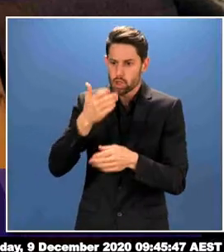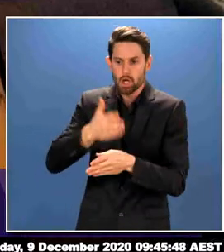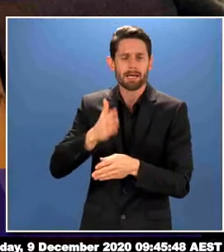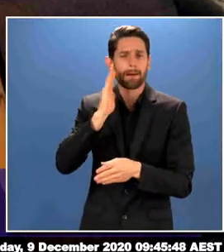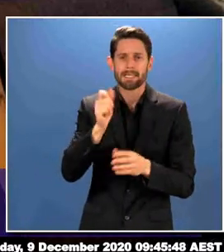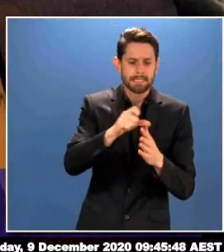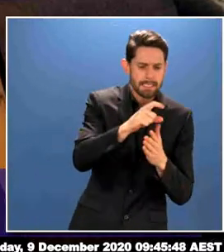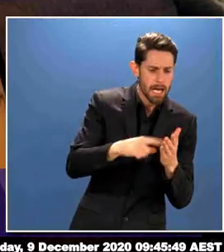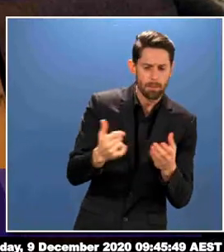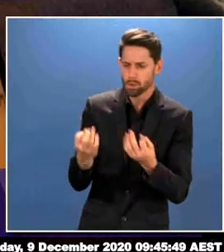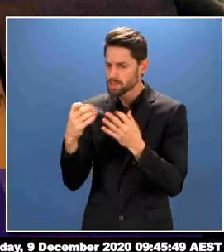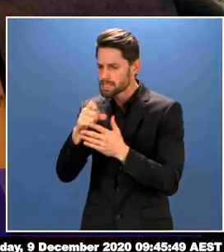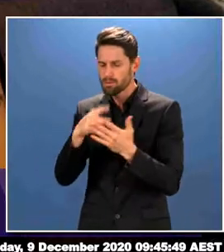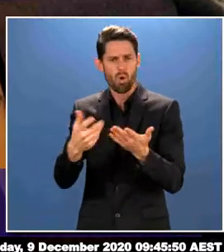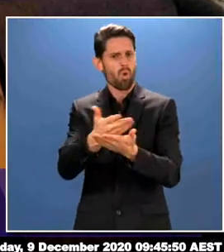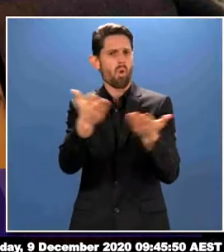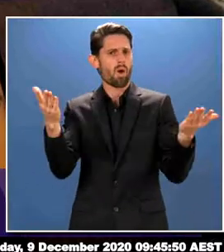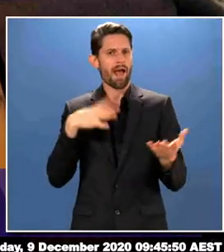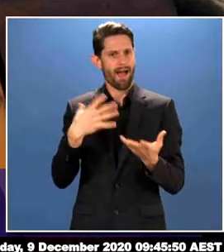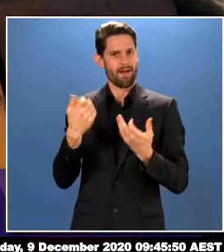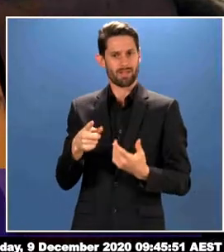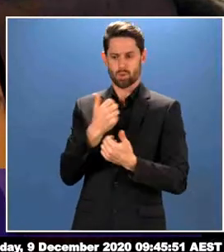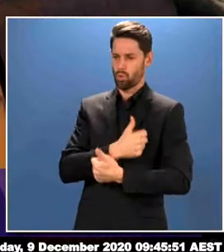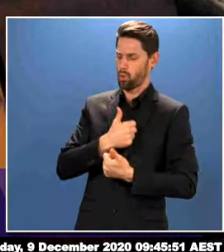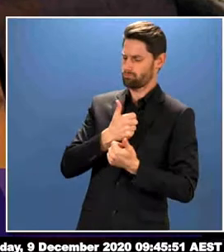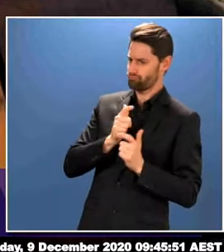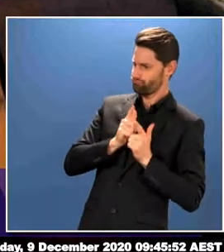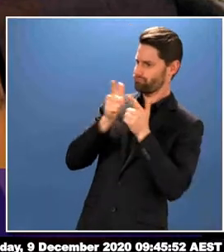something everyone does and something they can do with their passions."